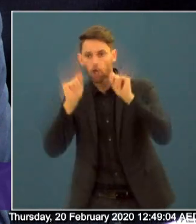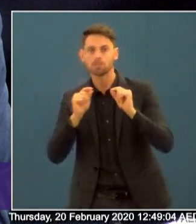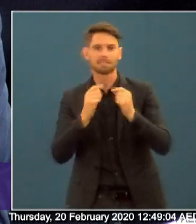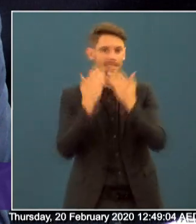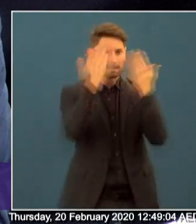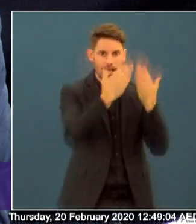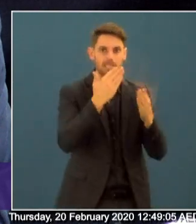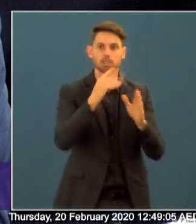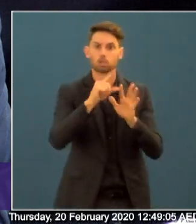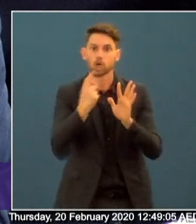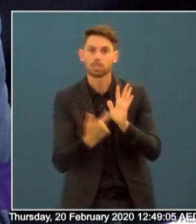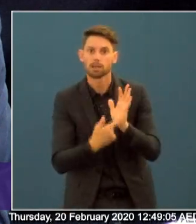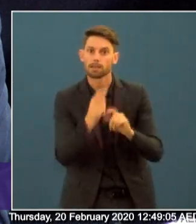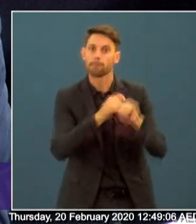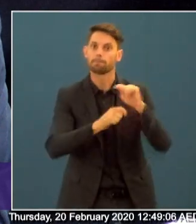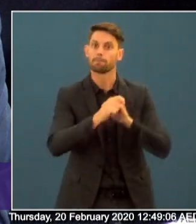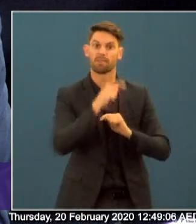helping people with disability meet their health needs,